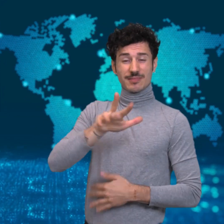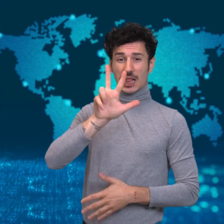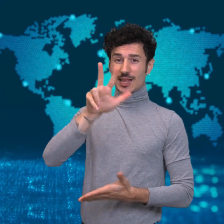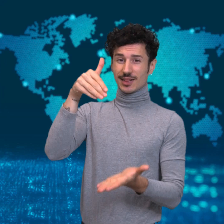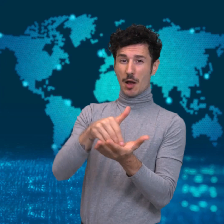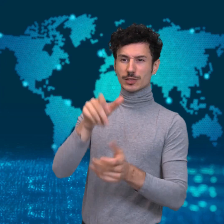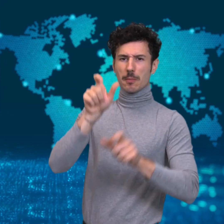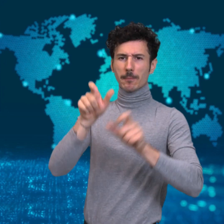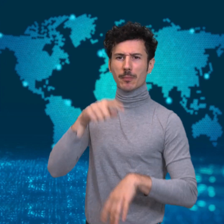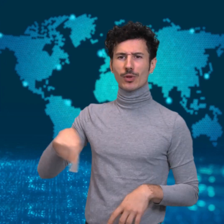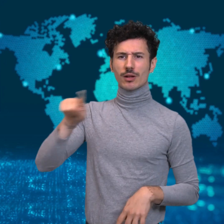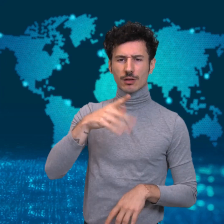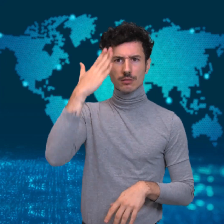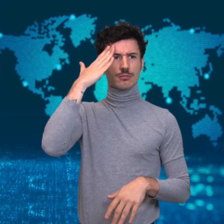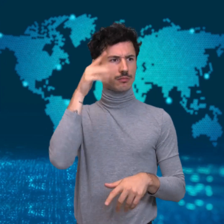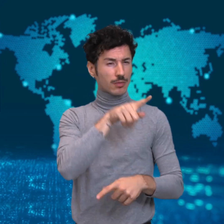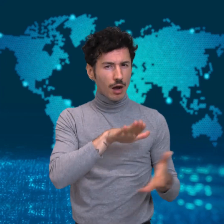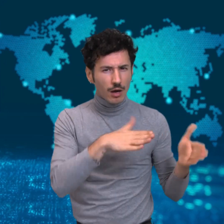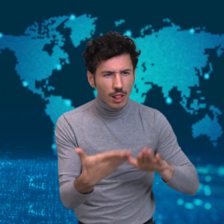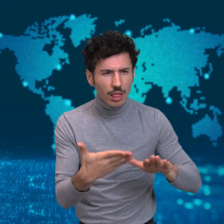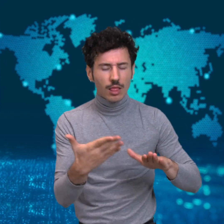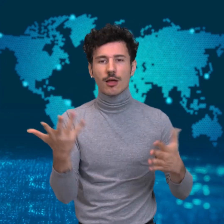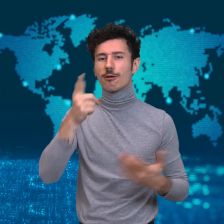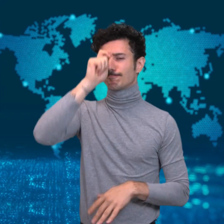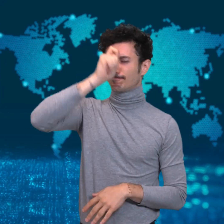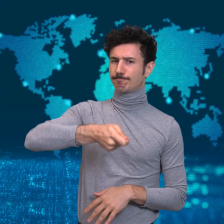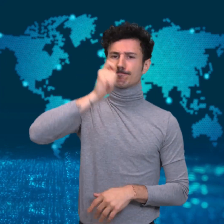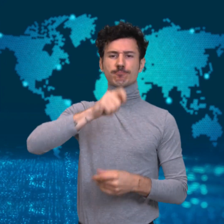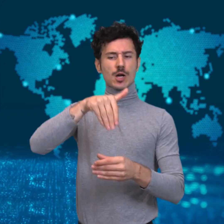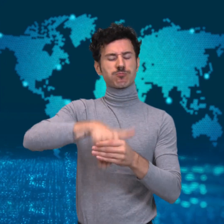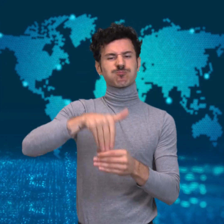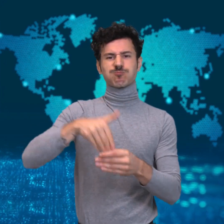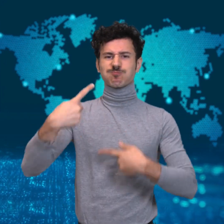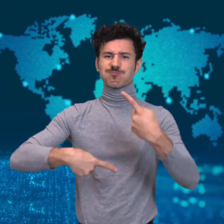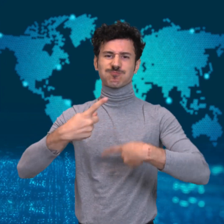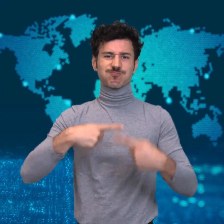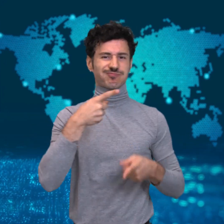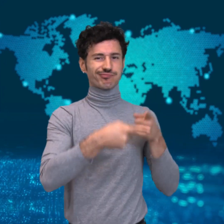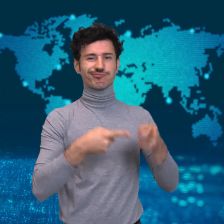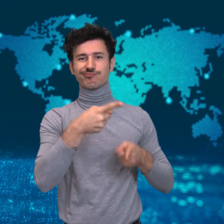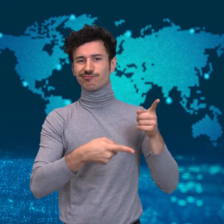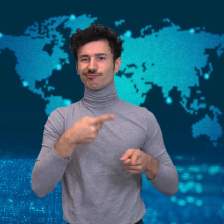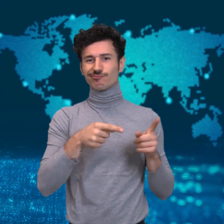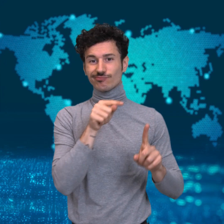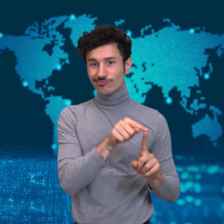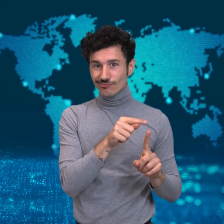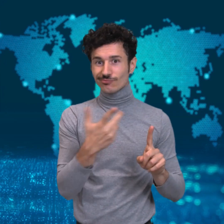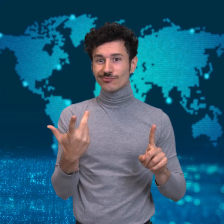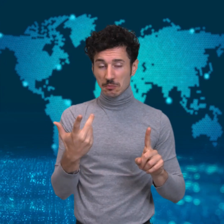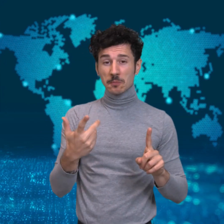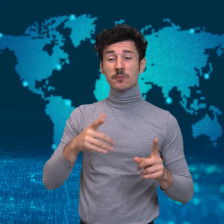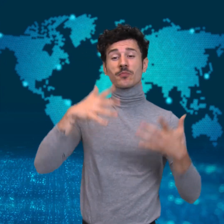they decided to honor him by voting for him. When all votes were counted,